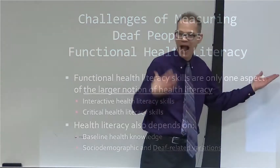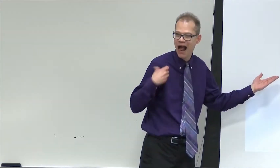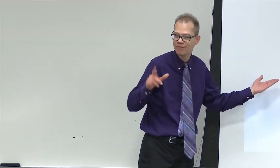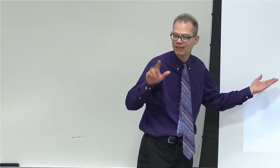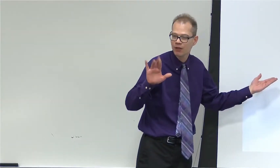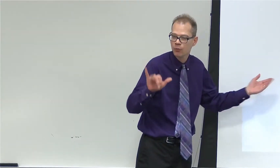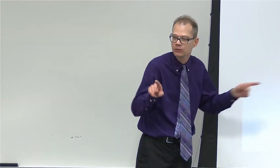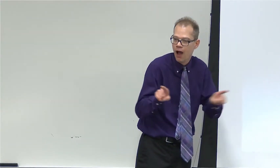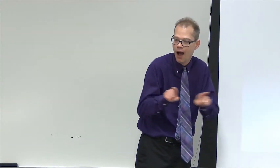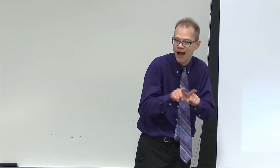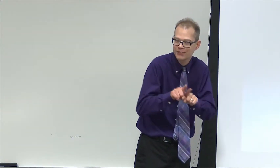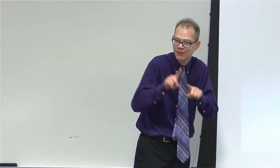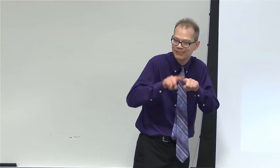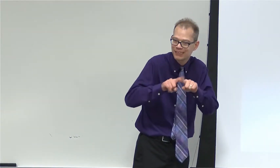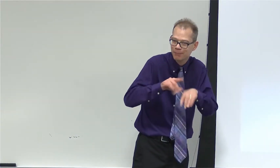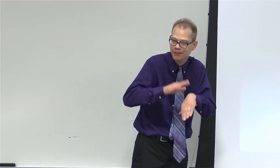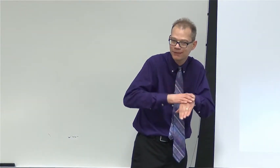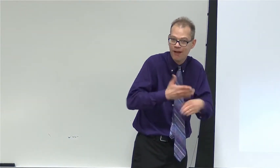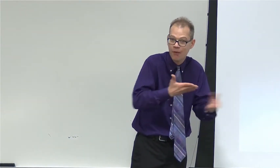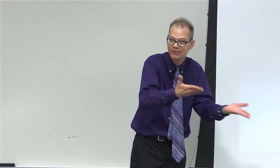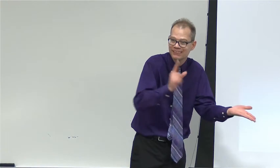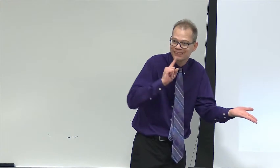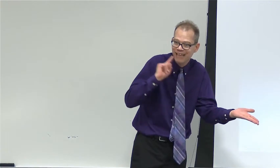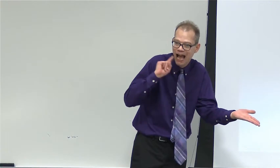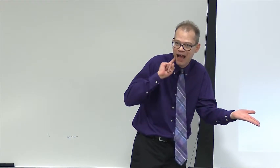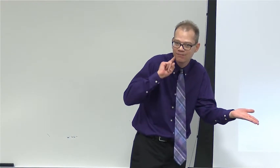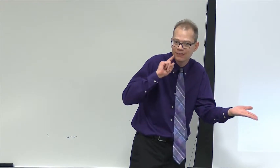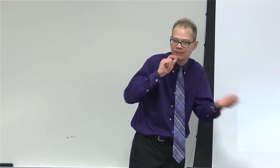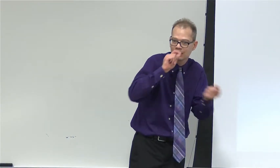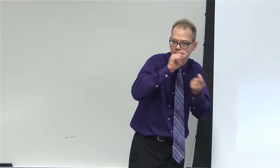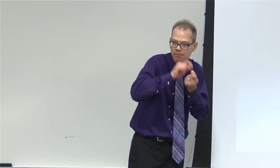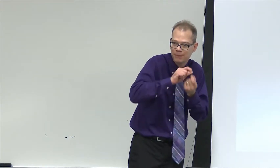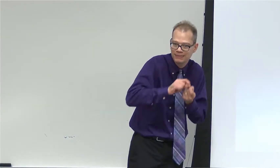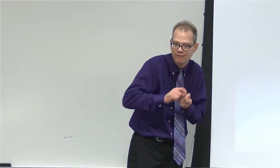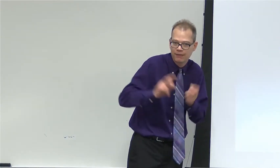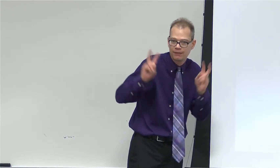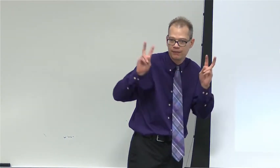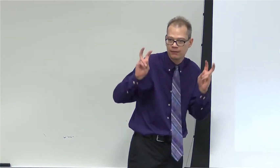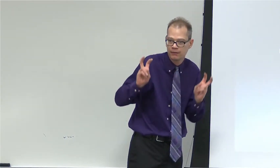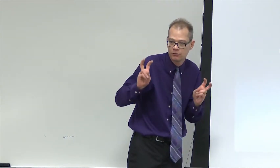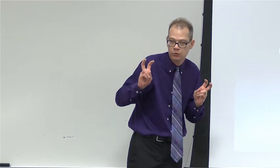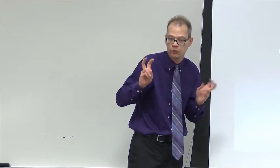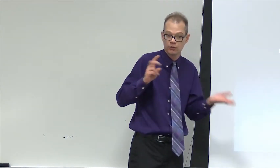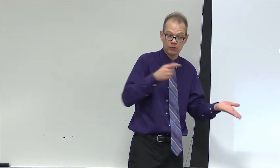Health literacy also depends upon the specific deaf person's issues.